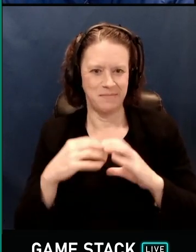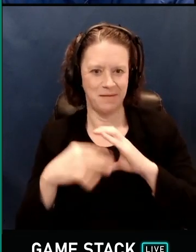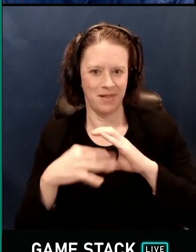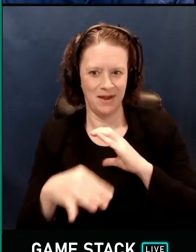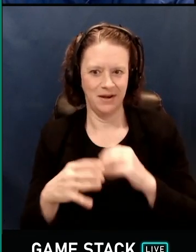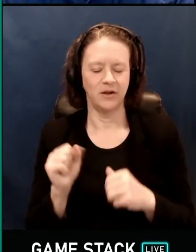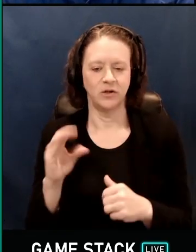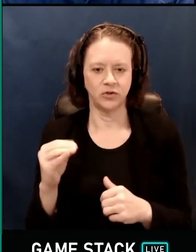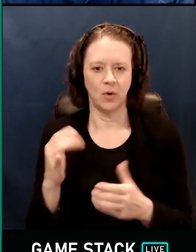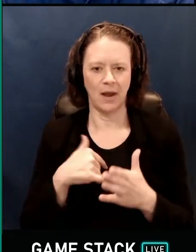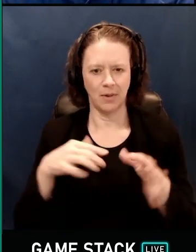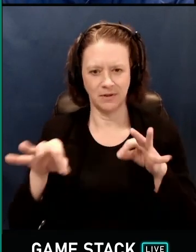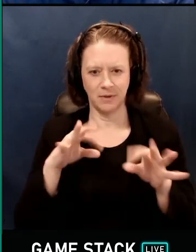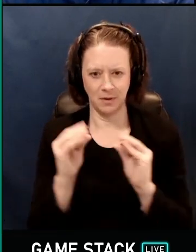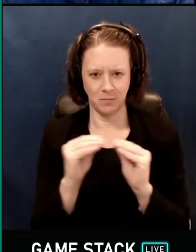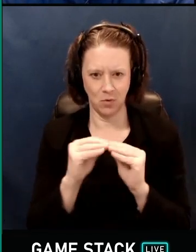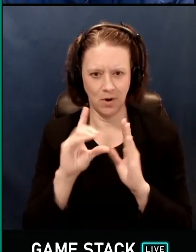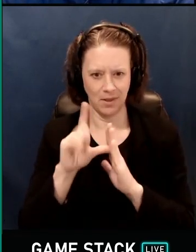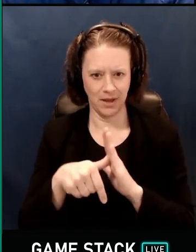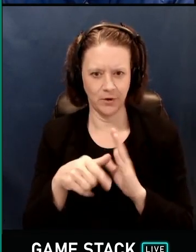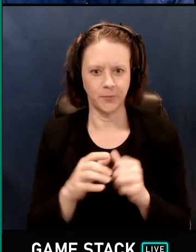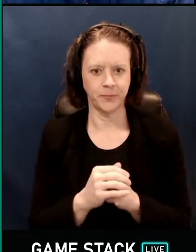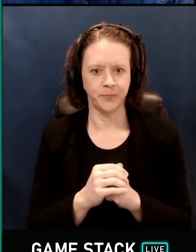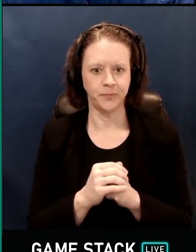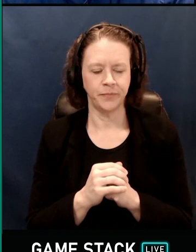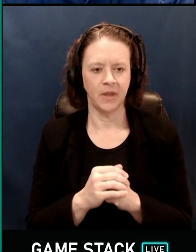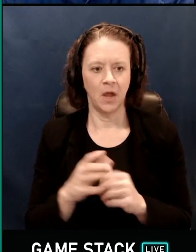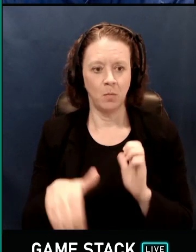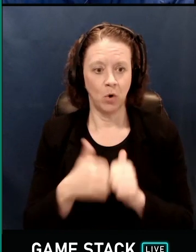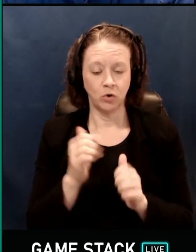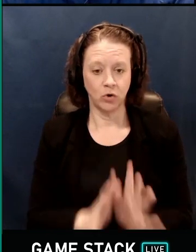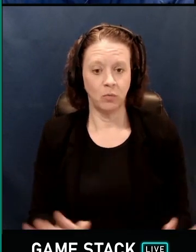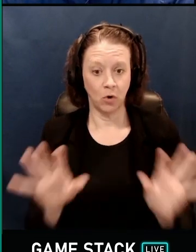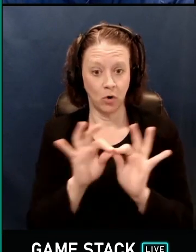The most important policy would be that the solution should